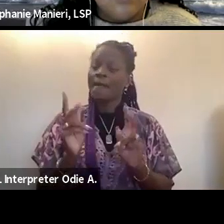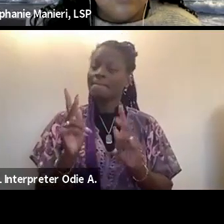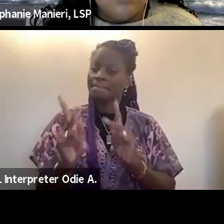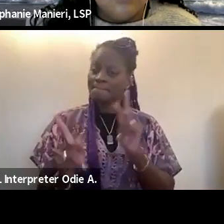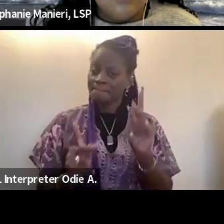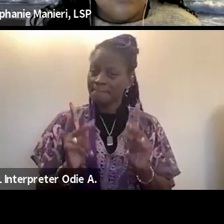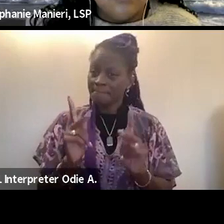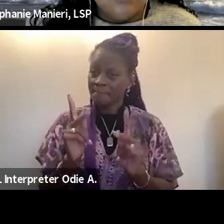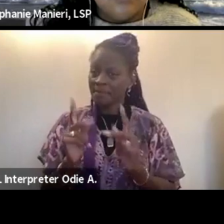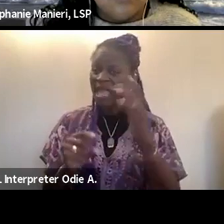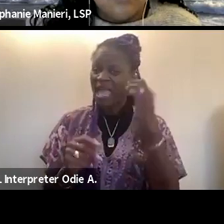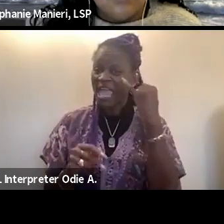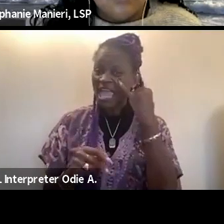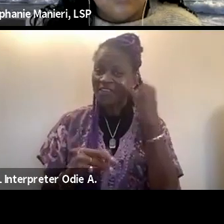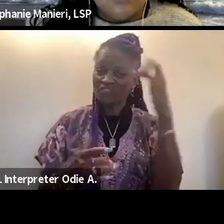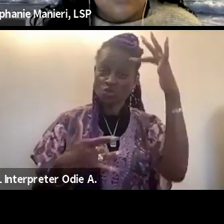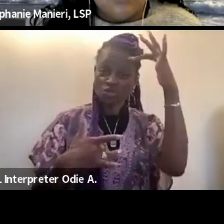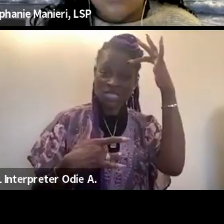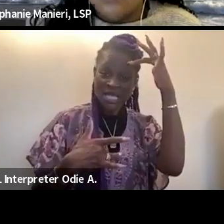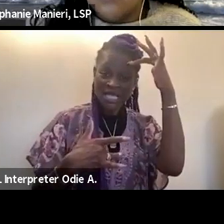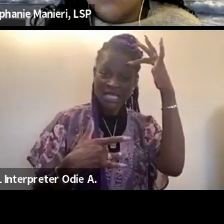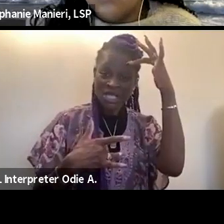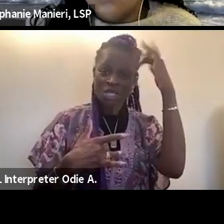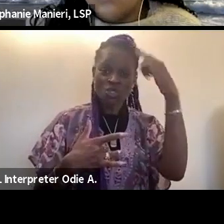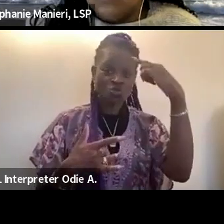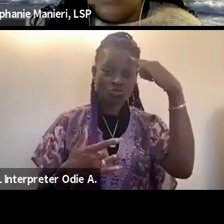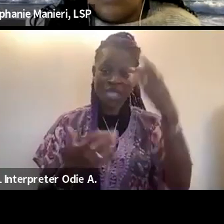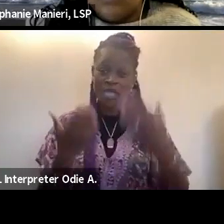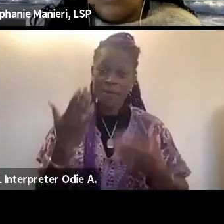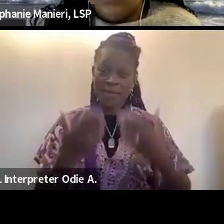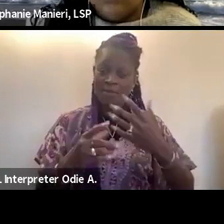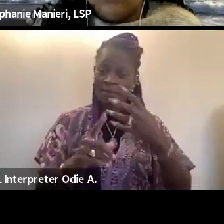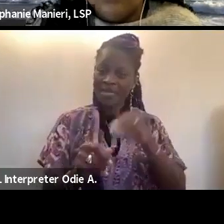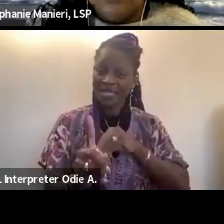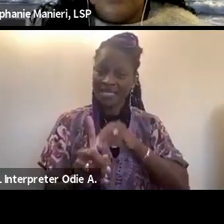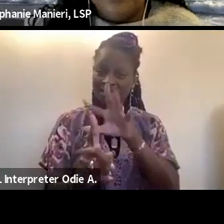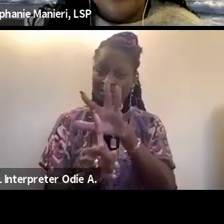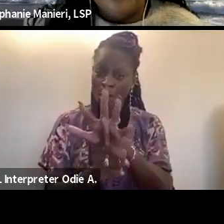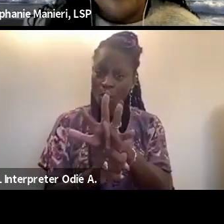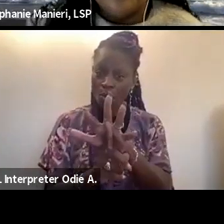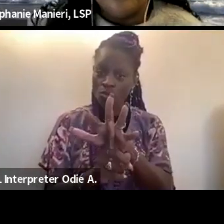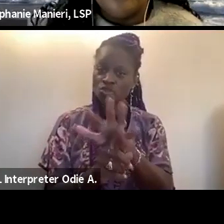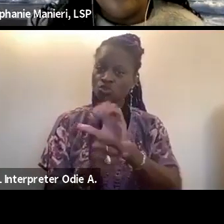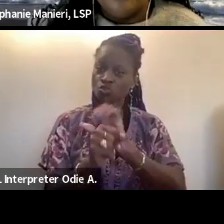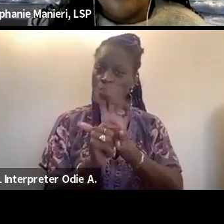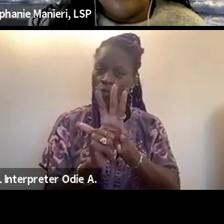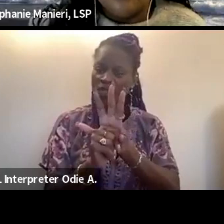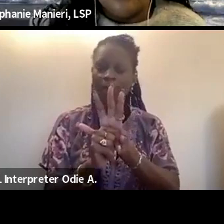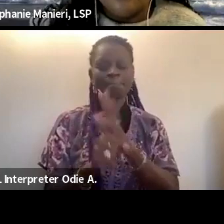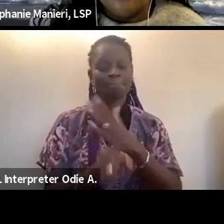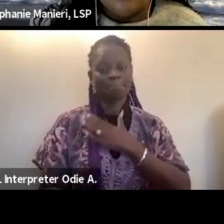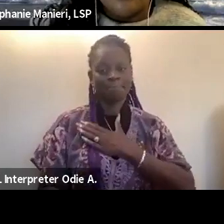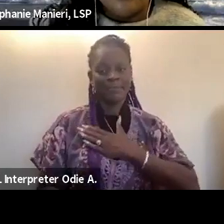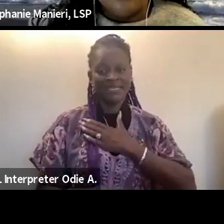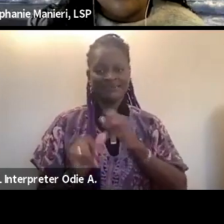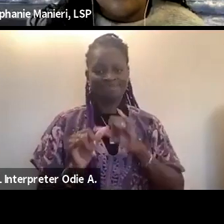if you're sick or concerned that you've been exposed to the carnivirus. Stay home. People greeting trick or treaters at the